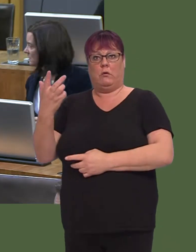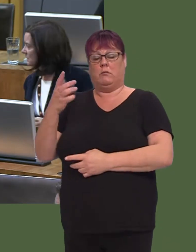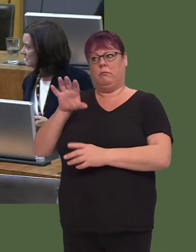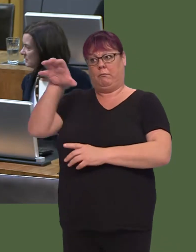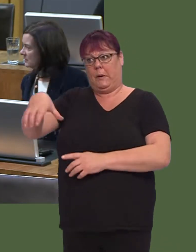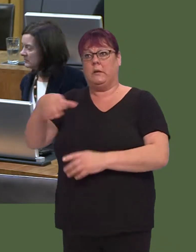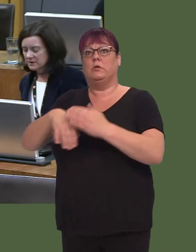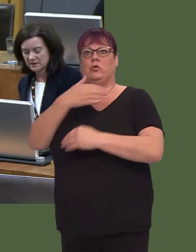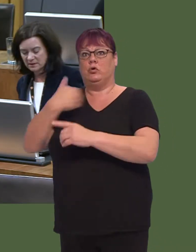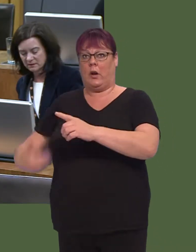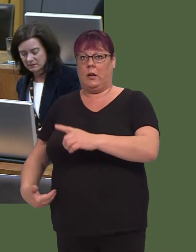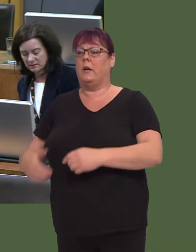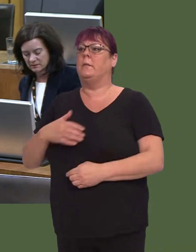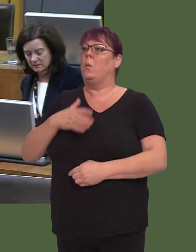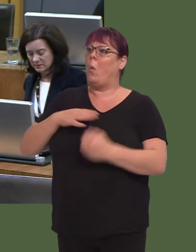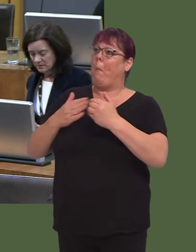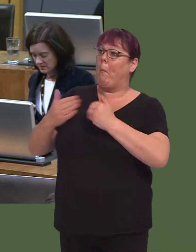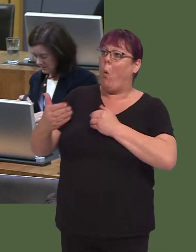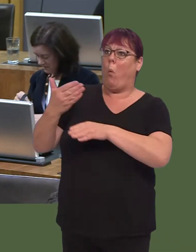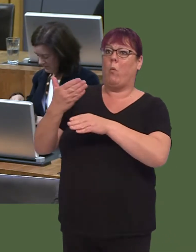links in every way between Wales and China.